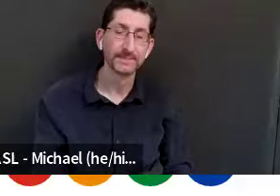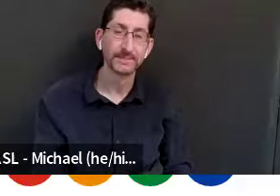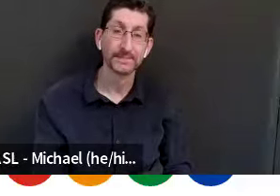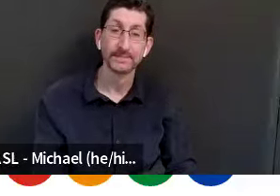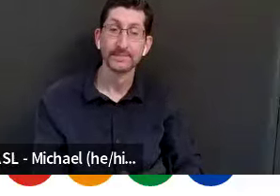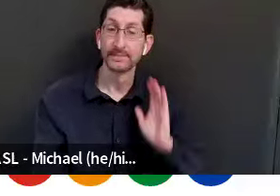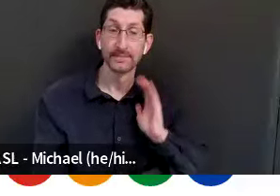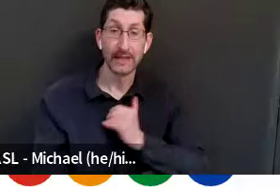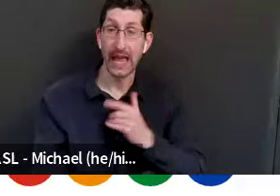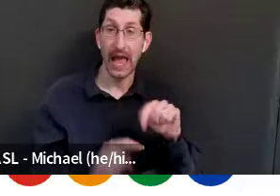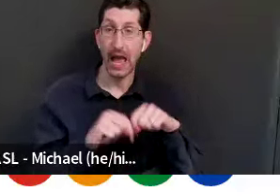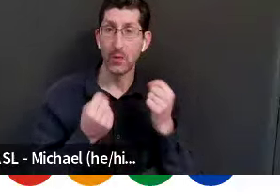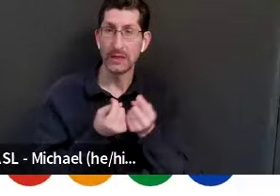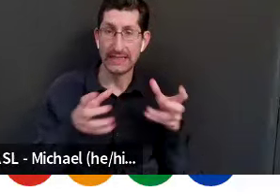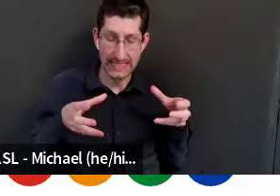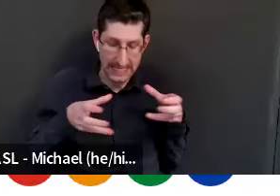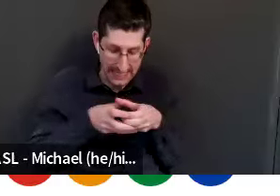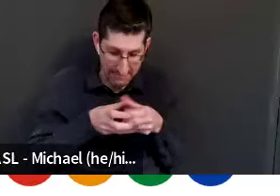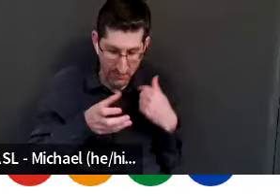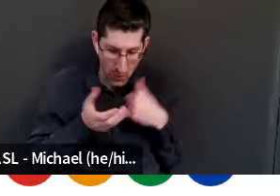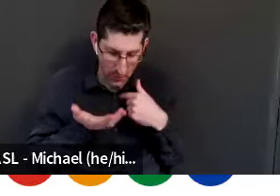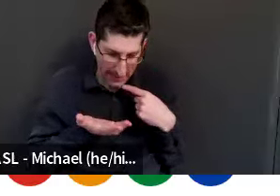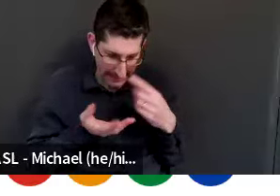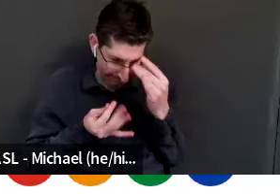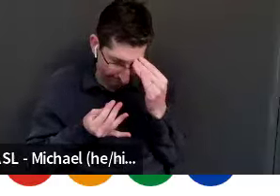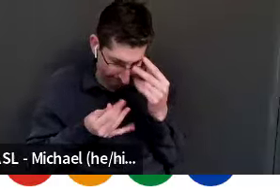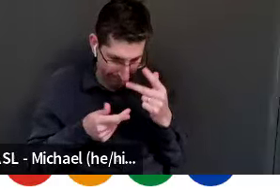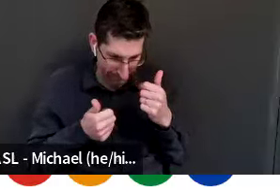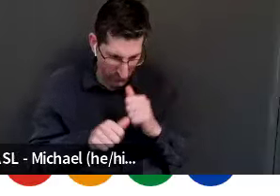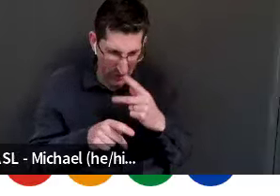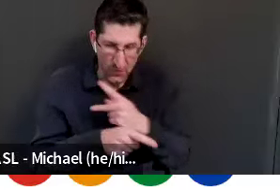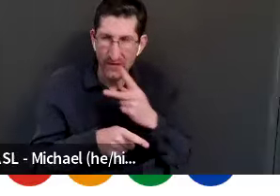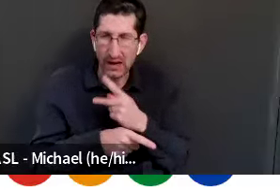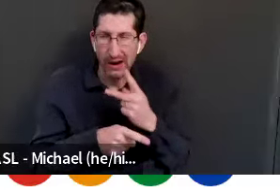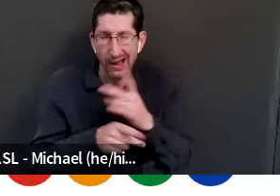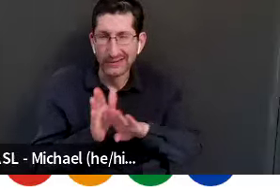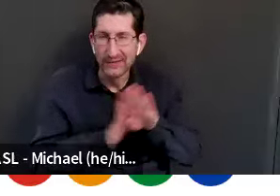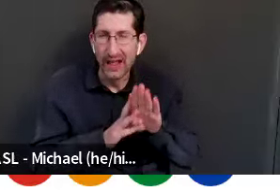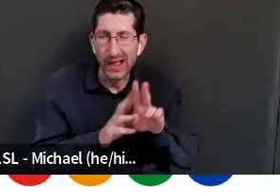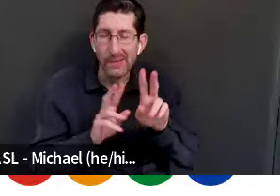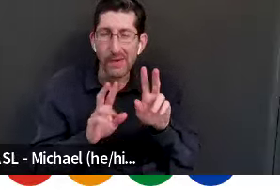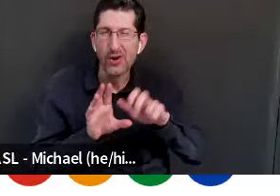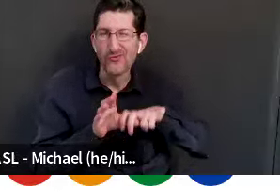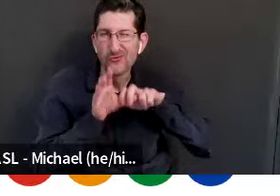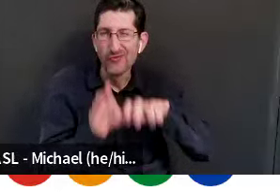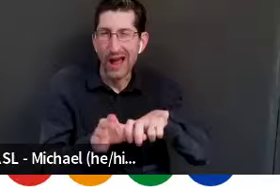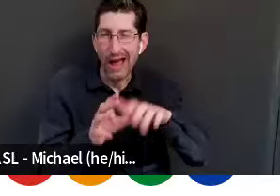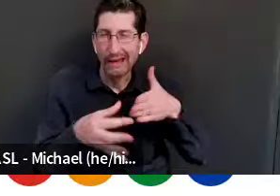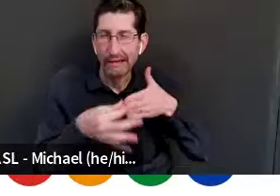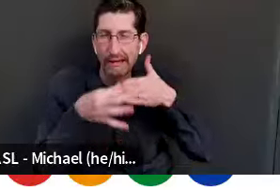HISTORICALLY. OUR TEAM IS WORKING SPECIFICALLY ON DEVELOPING, CALLING THEM RIDE